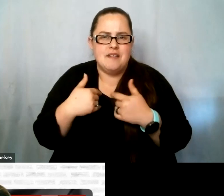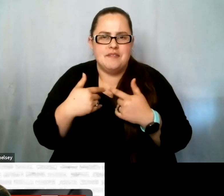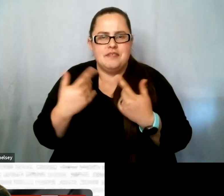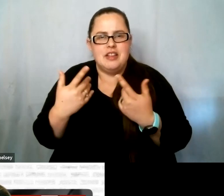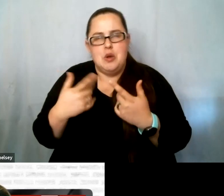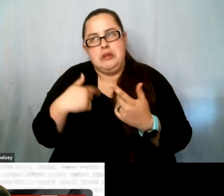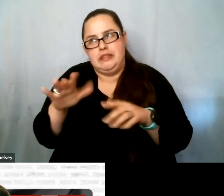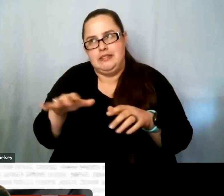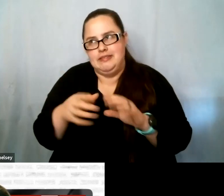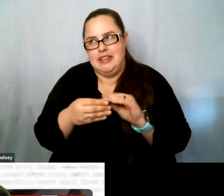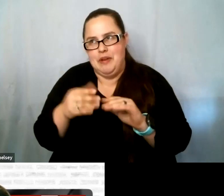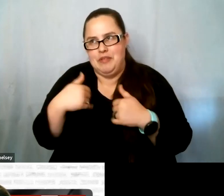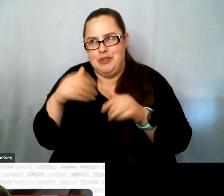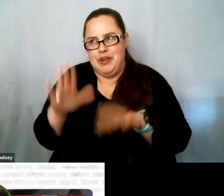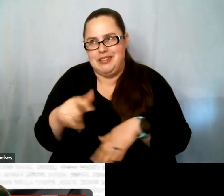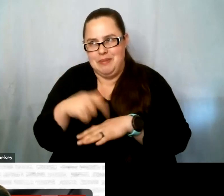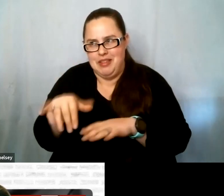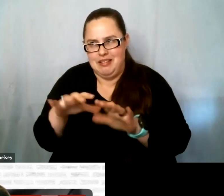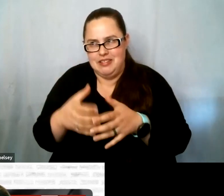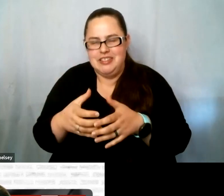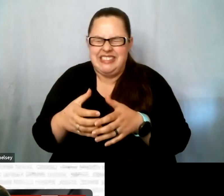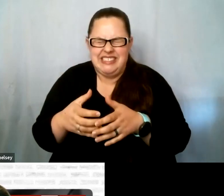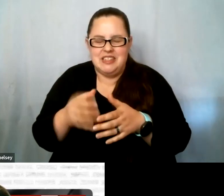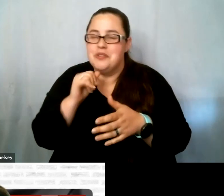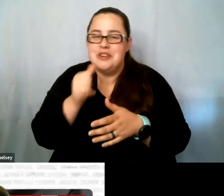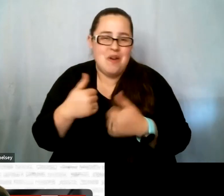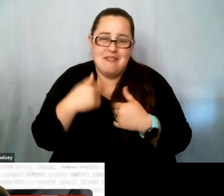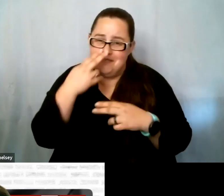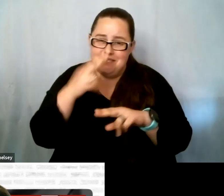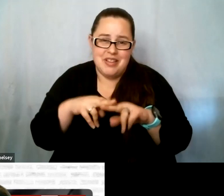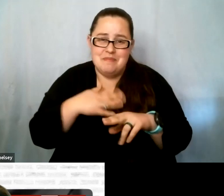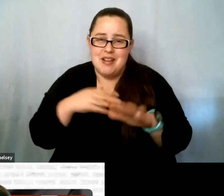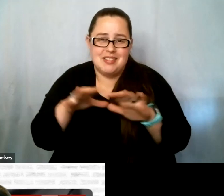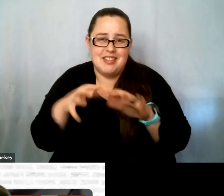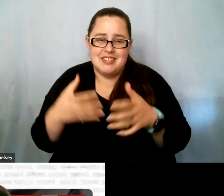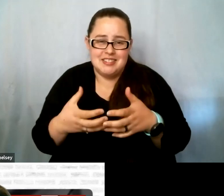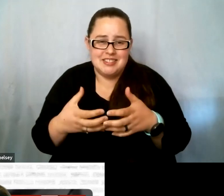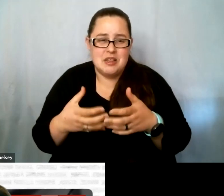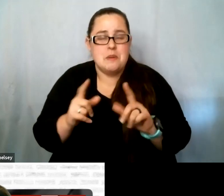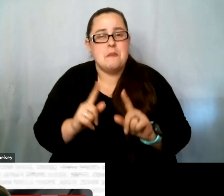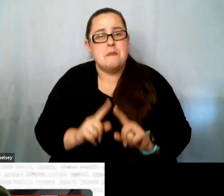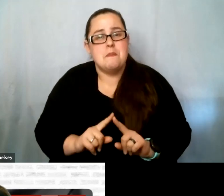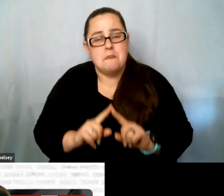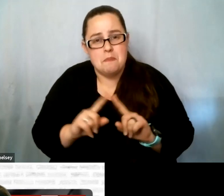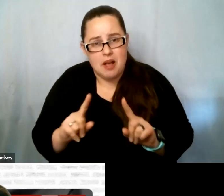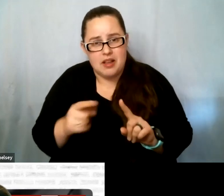Last week, we don't have fun in my classes, but we, I think, have a lot of interesting